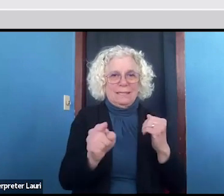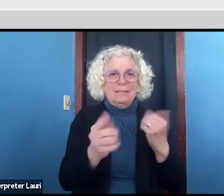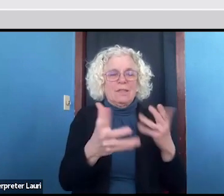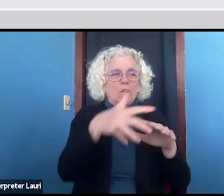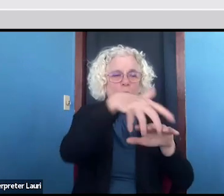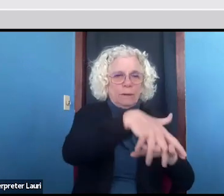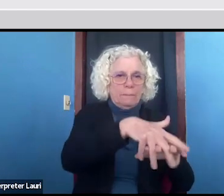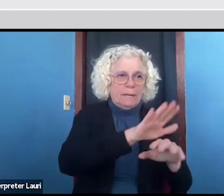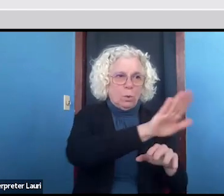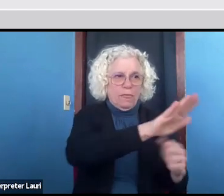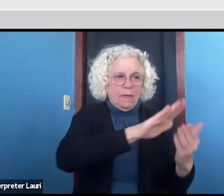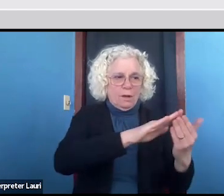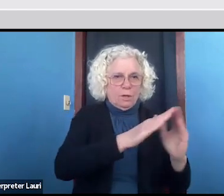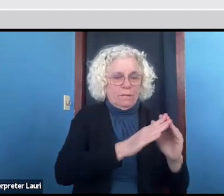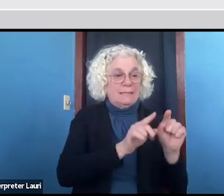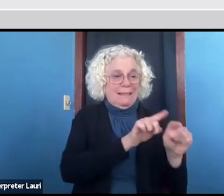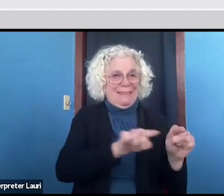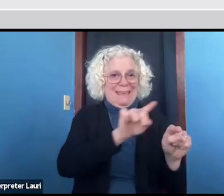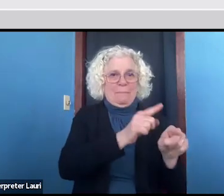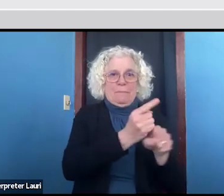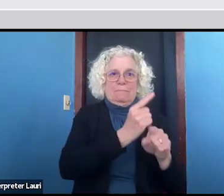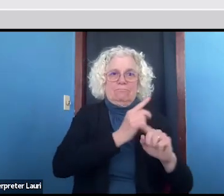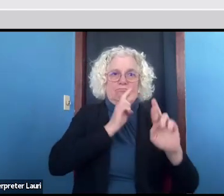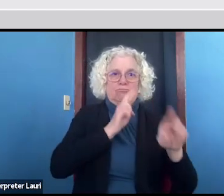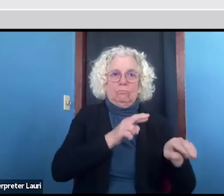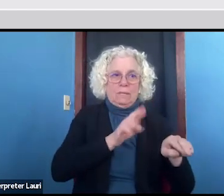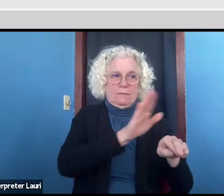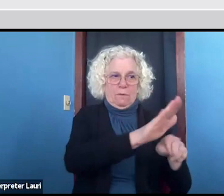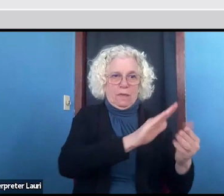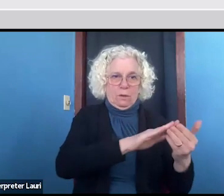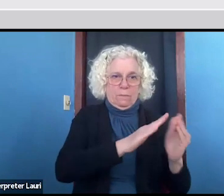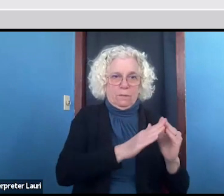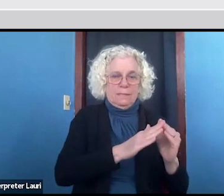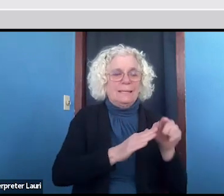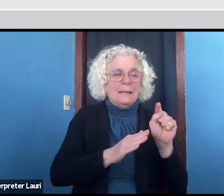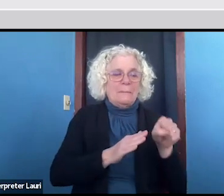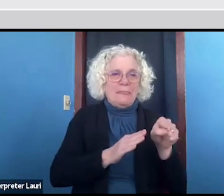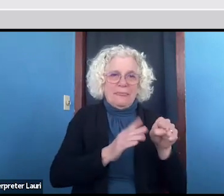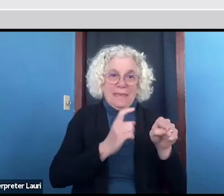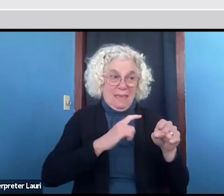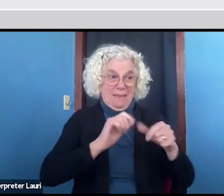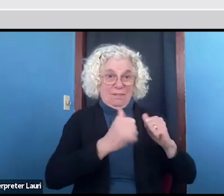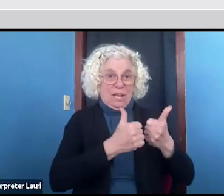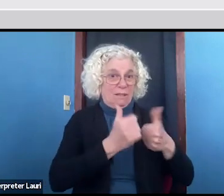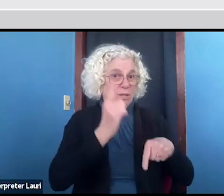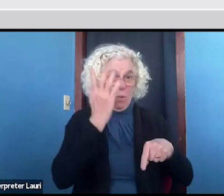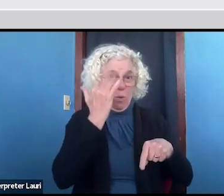may be well-suited to respond to the needs of their communities, but face challenges, gaining financial and other supports from state